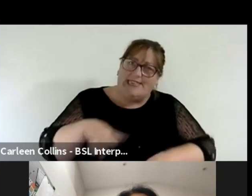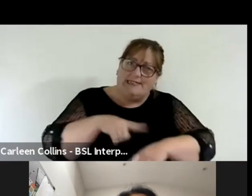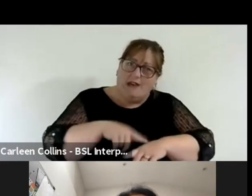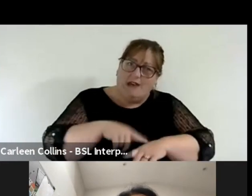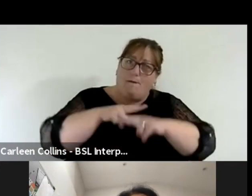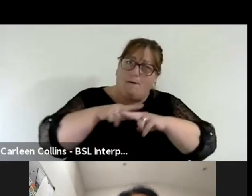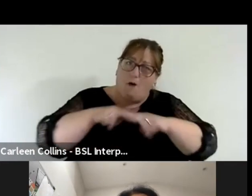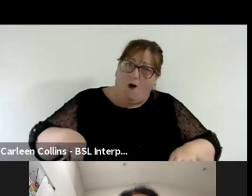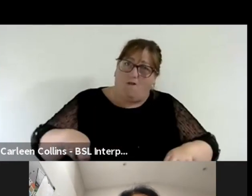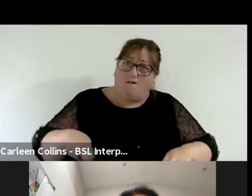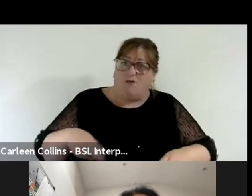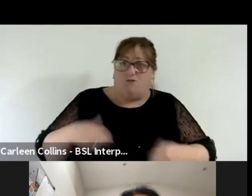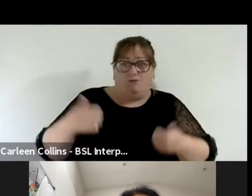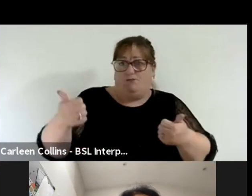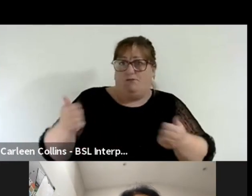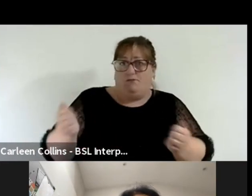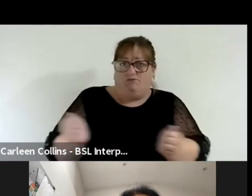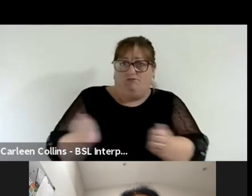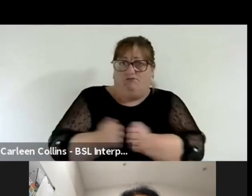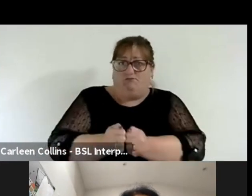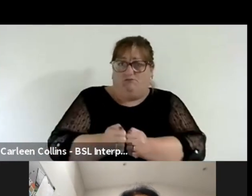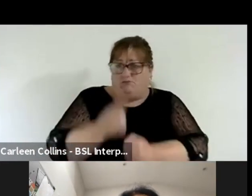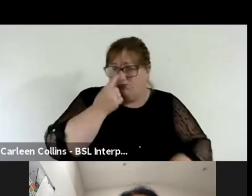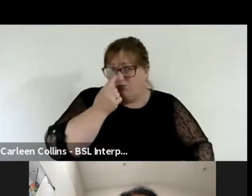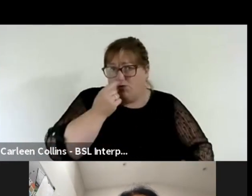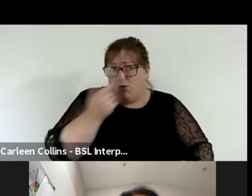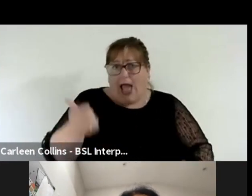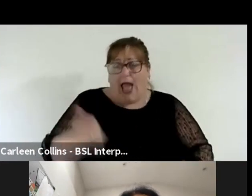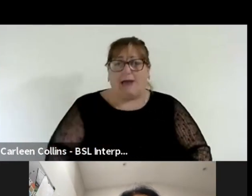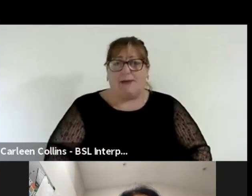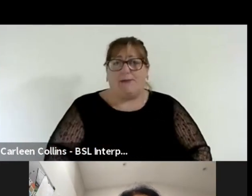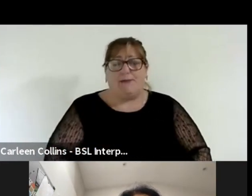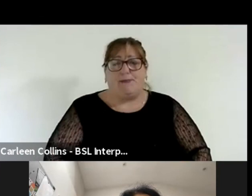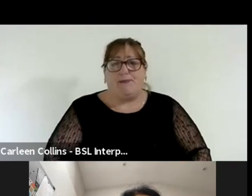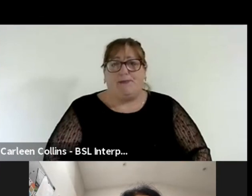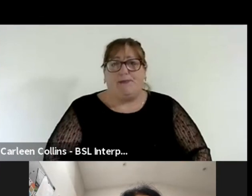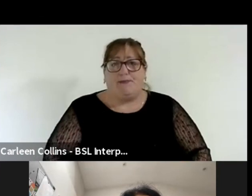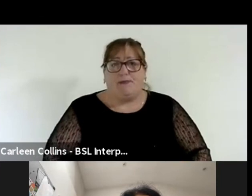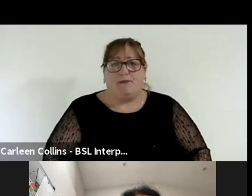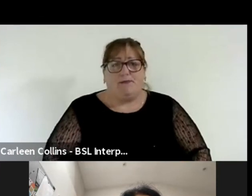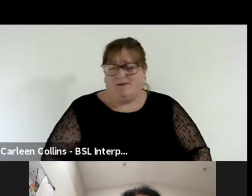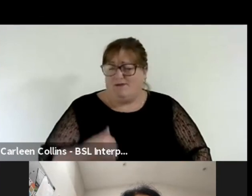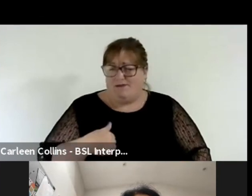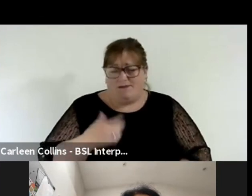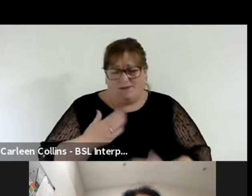So we would want people to come in because there are supportive colleagues there, but if you are